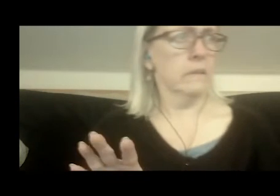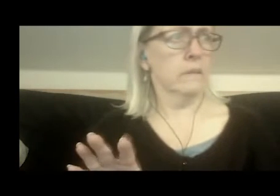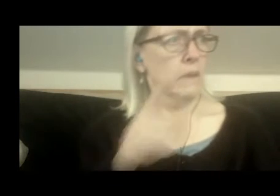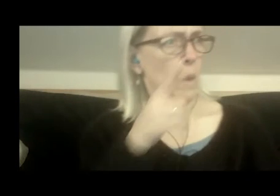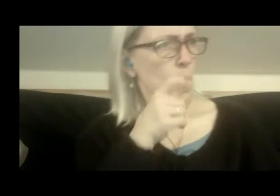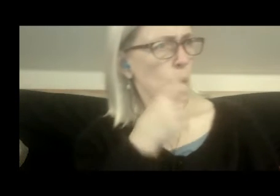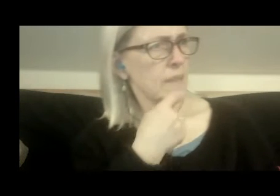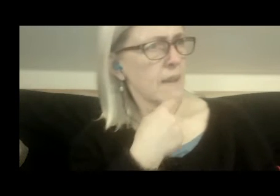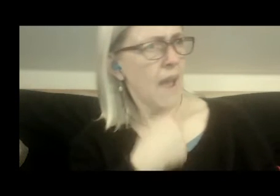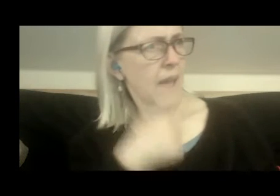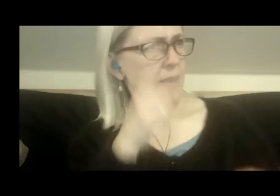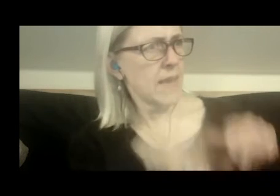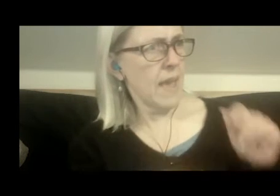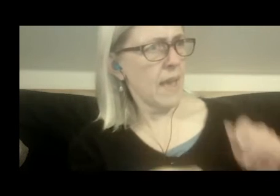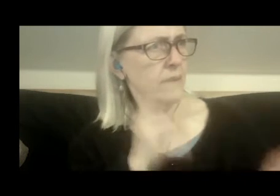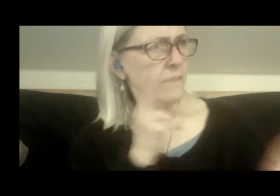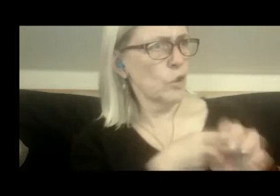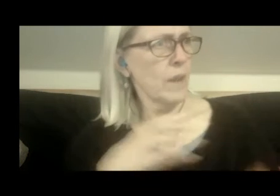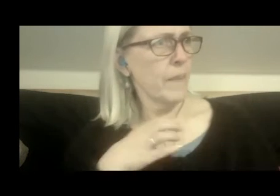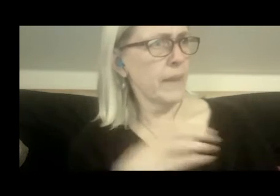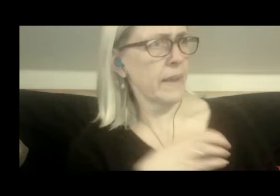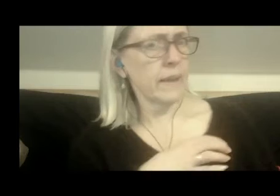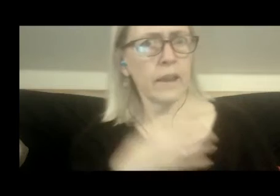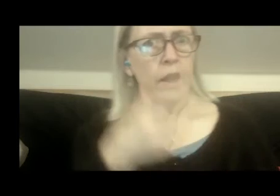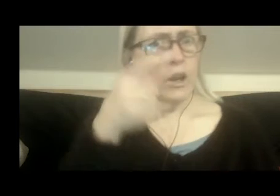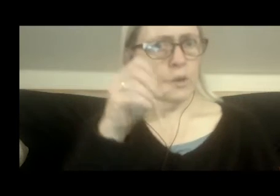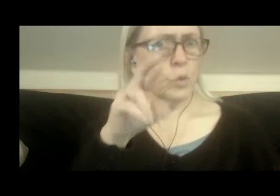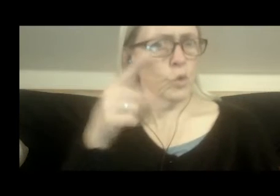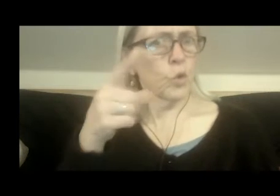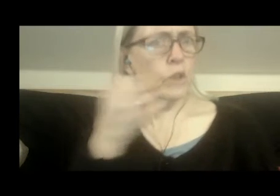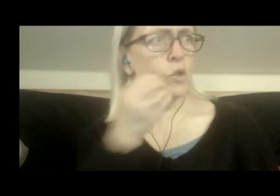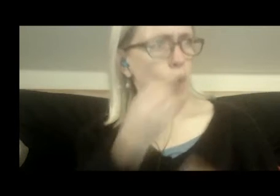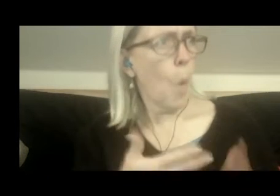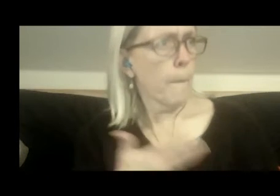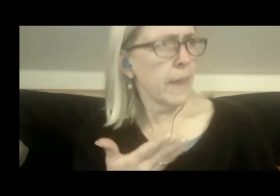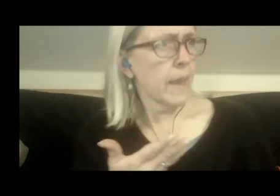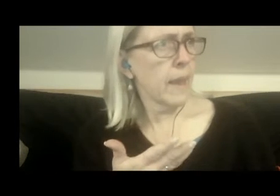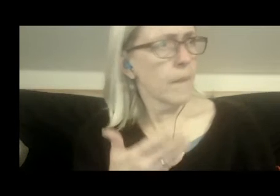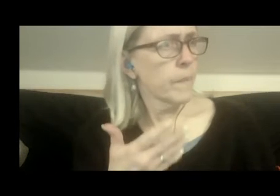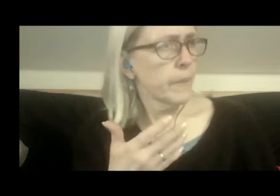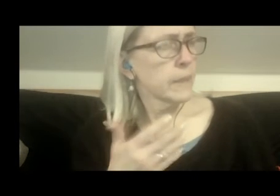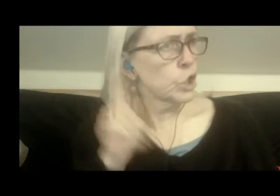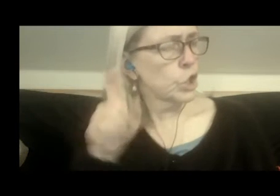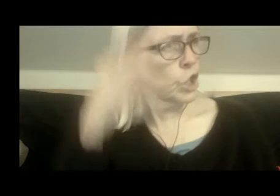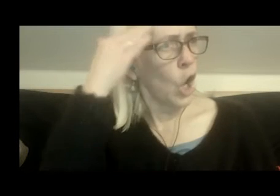this is because like George told me to be on the committee, like I think he would know, if someone in our department— That's so funny, well thank you so much!